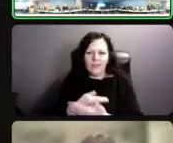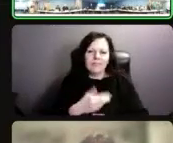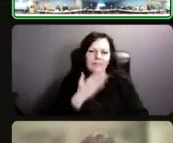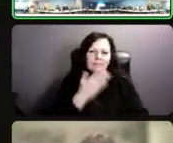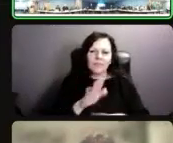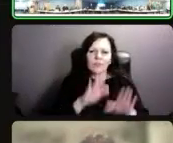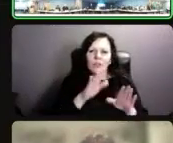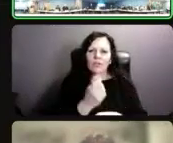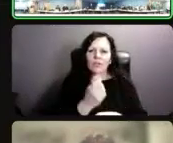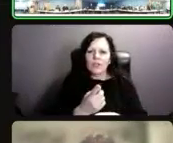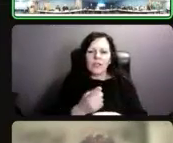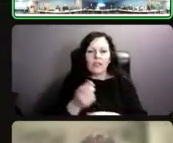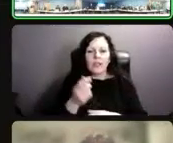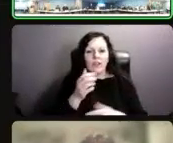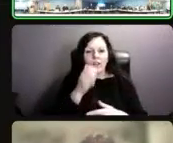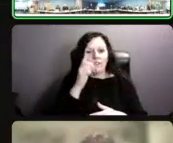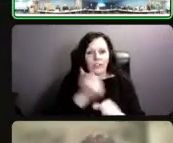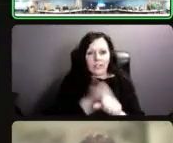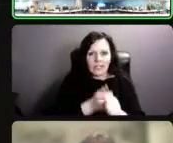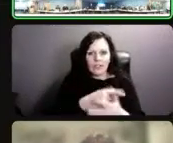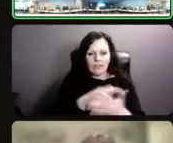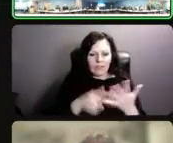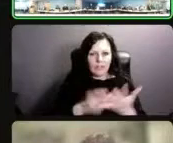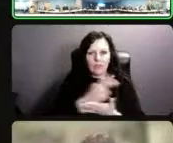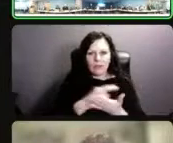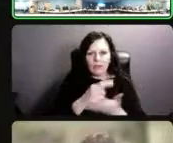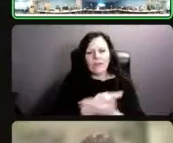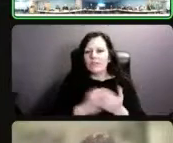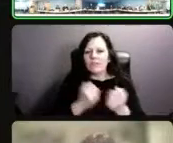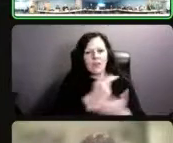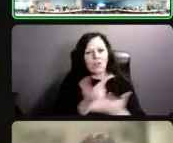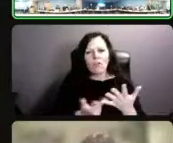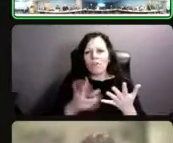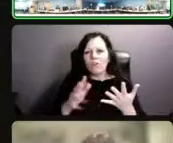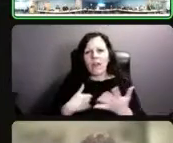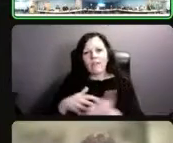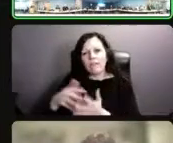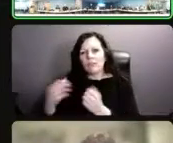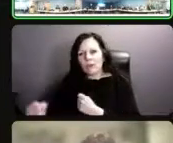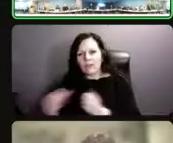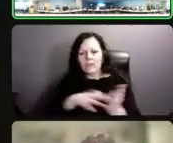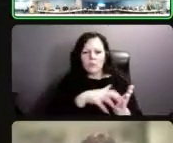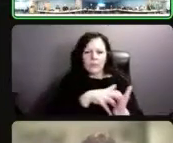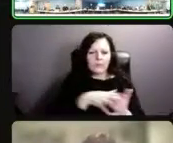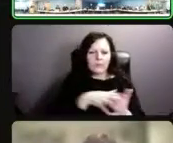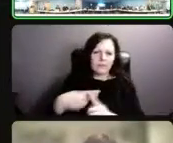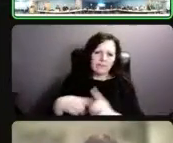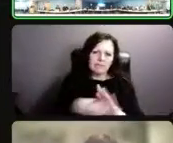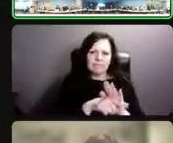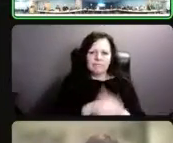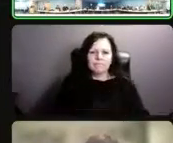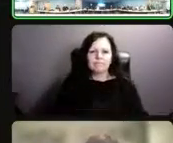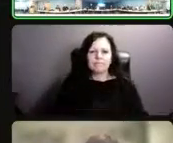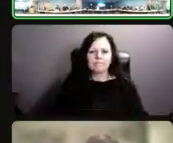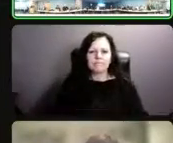IMPORTANT THINK ABOUT NOT RELYING UPON IT AS A SINGLE SOURCE OF A GREAT QUESTION WITH